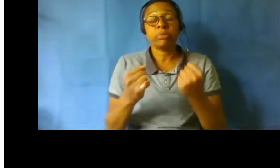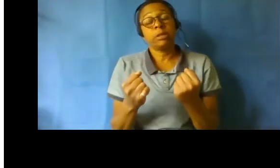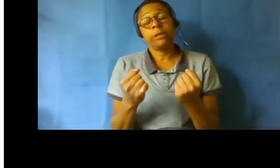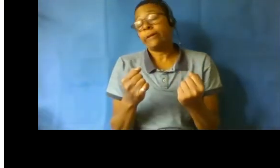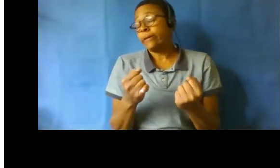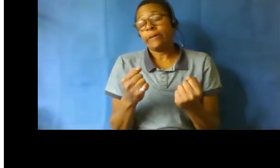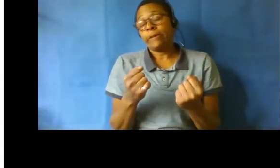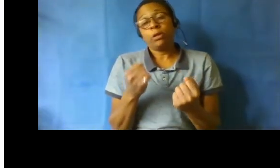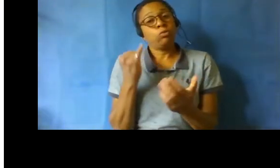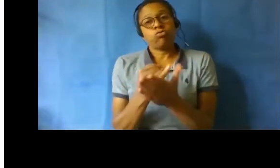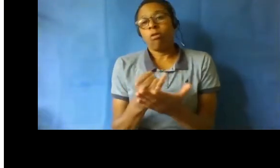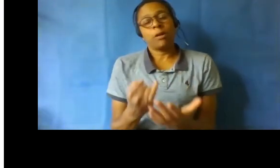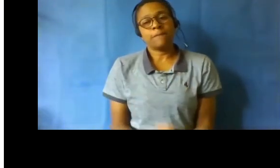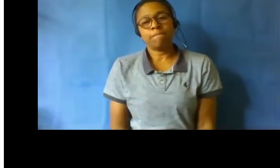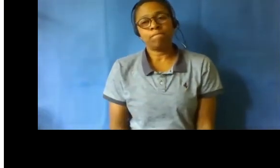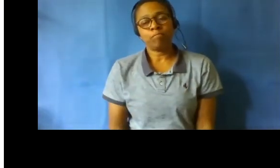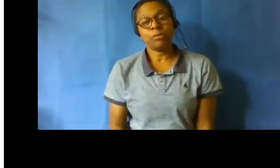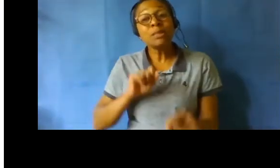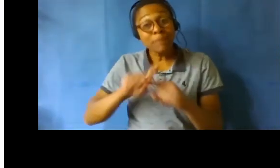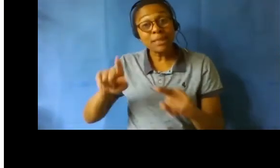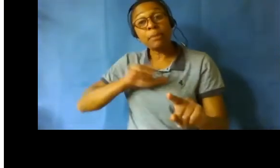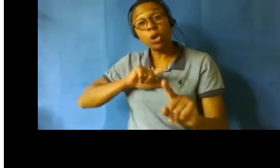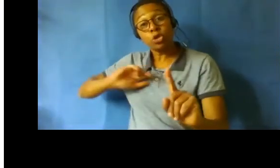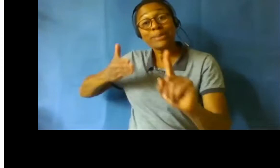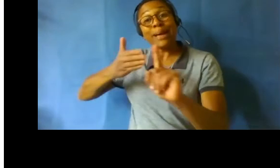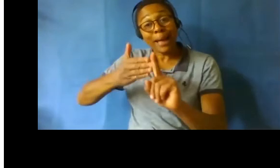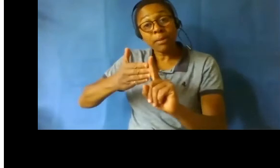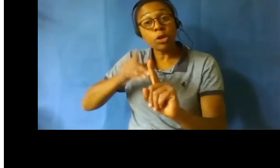on top of that we were the first year to get it and it felt like we were the test